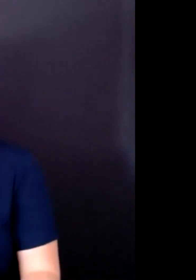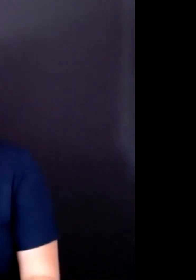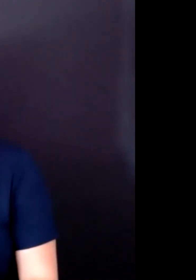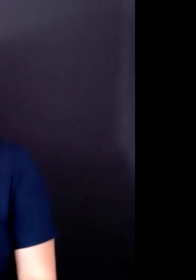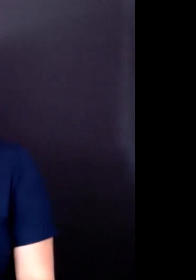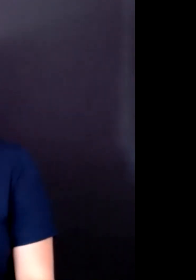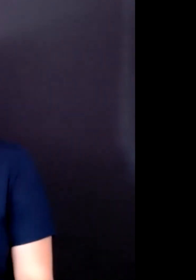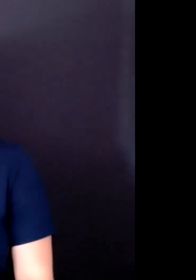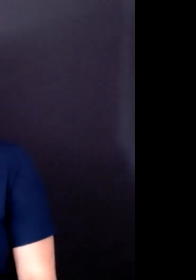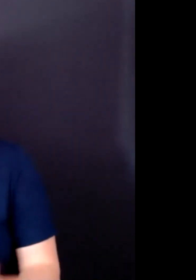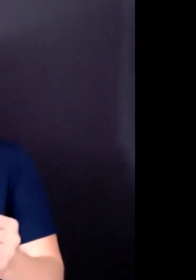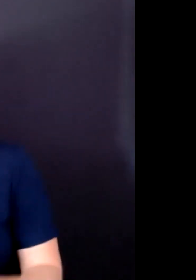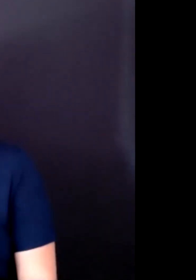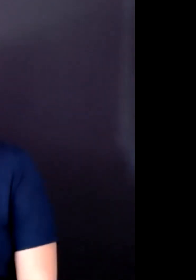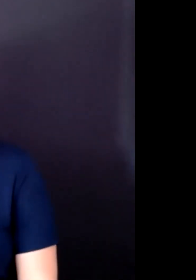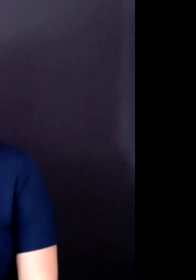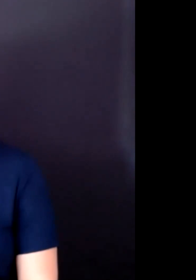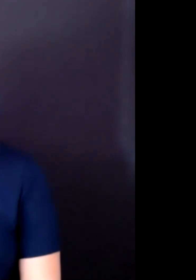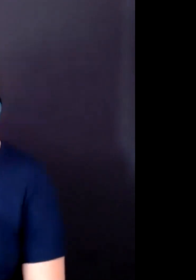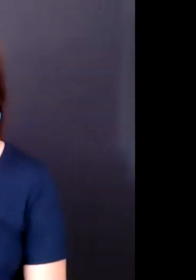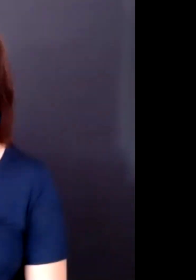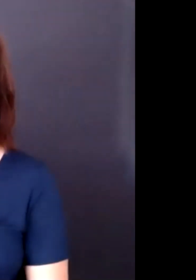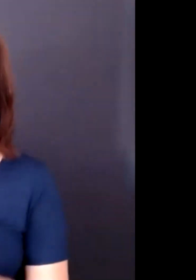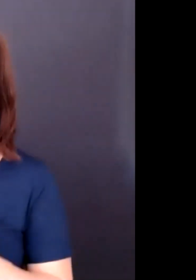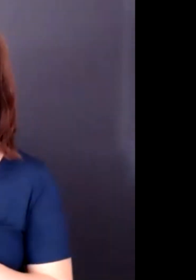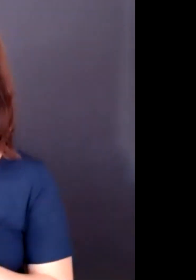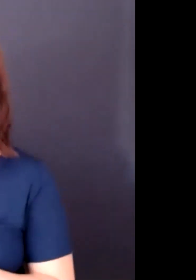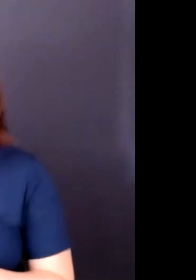Lastly -- do I have another minute here? NAOMI GOLDBERG: Yes.